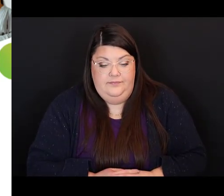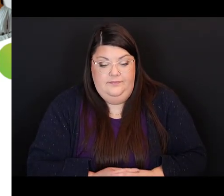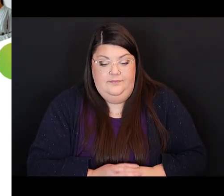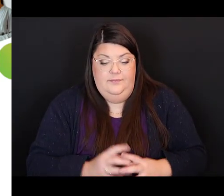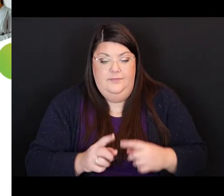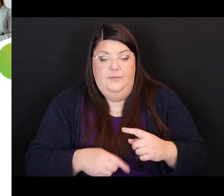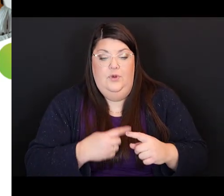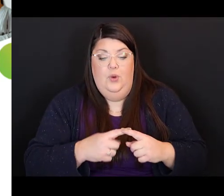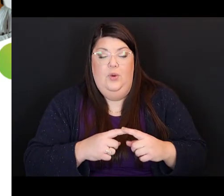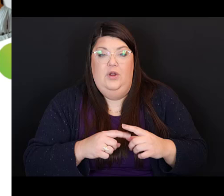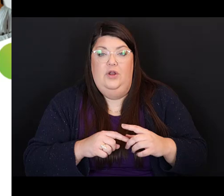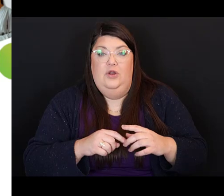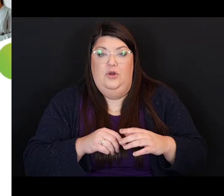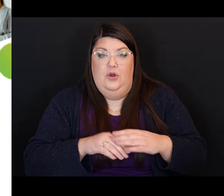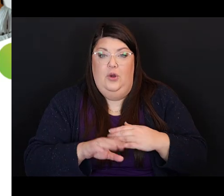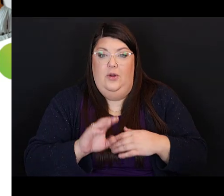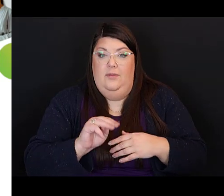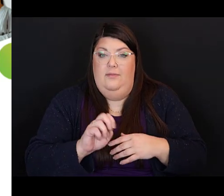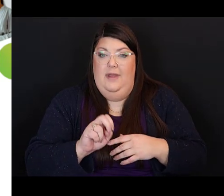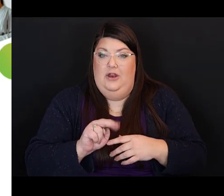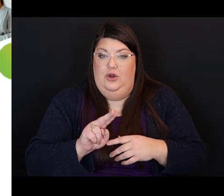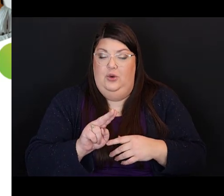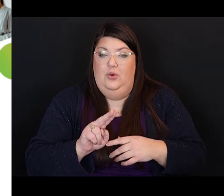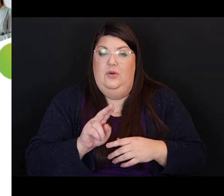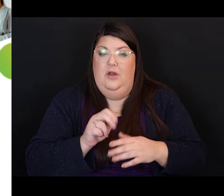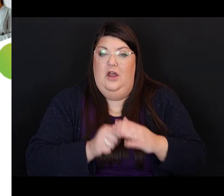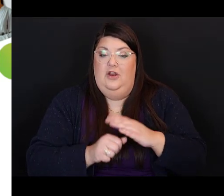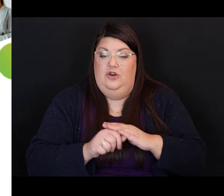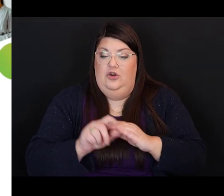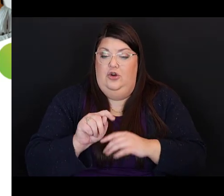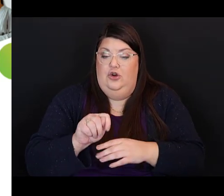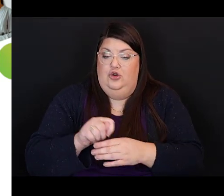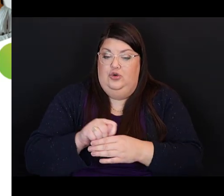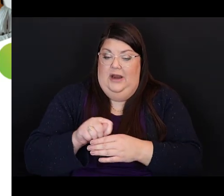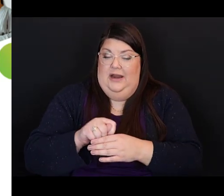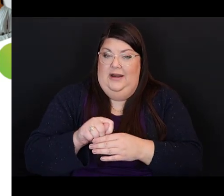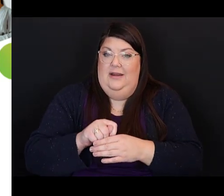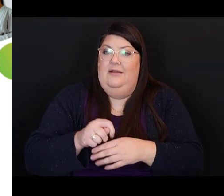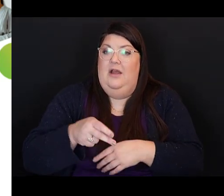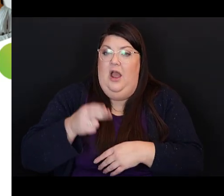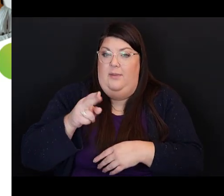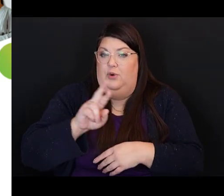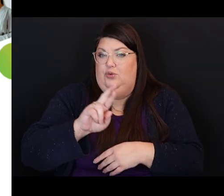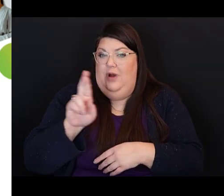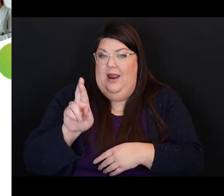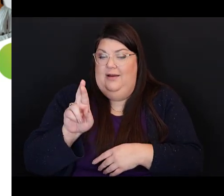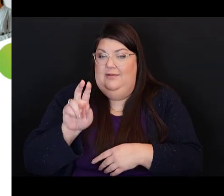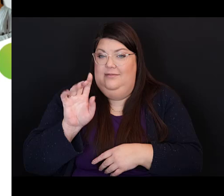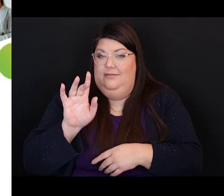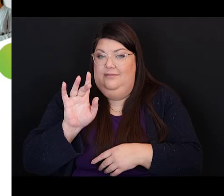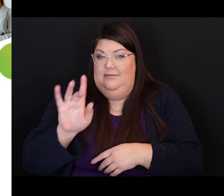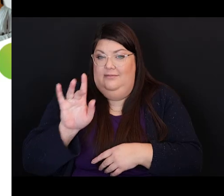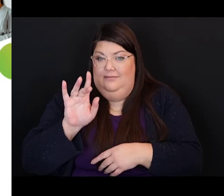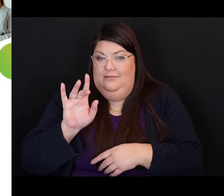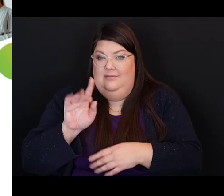So, when you go to the menu item under training. Which is again at the upper right-hand side of